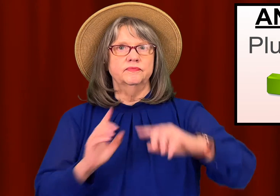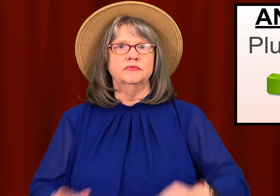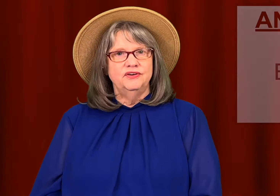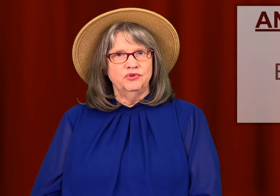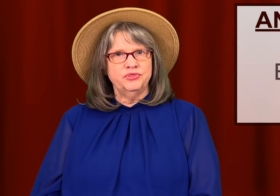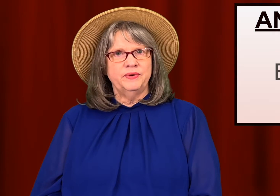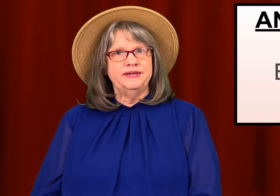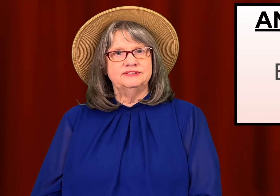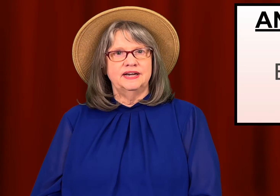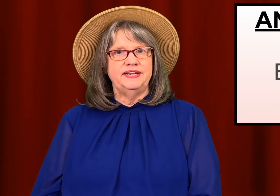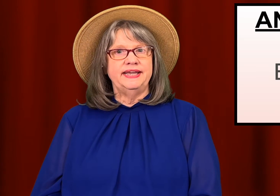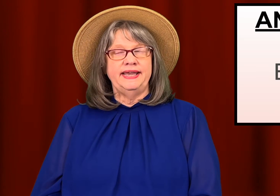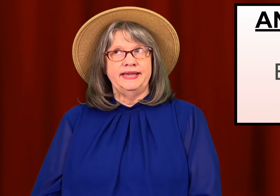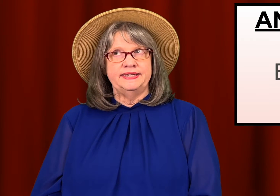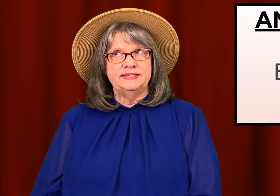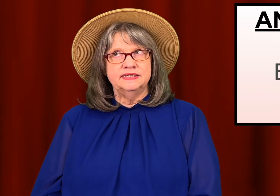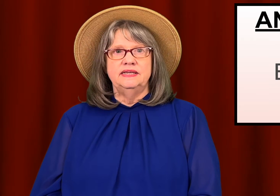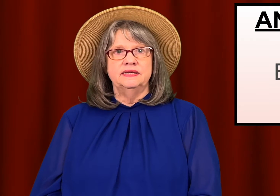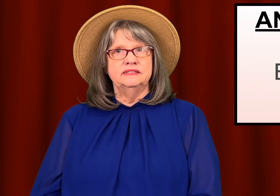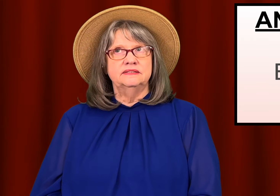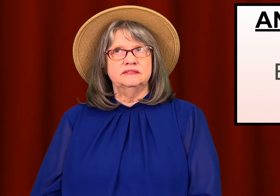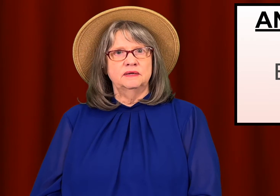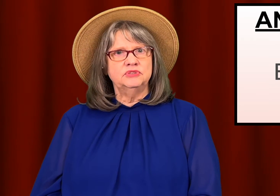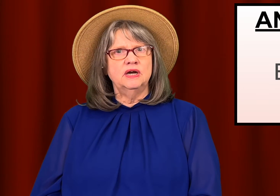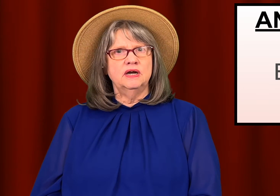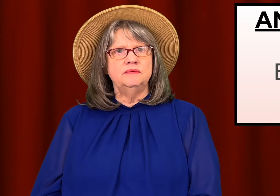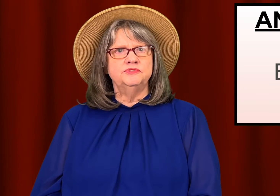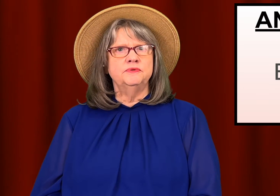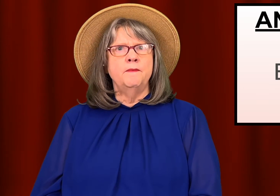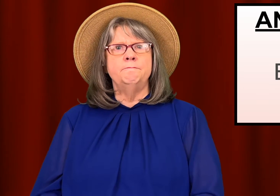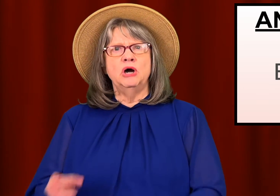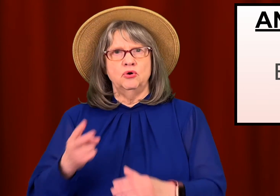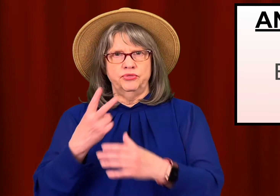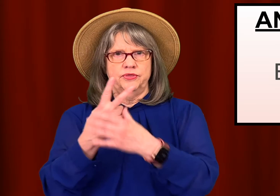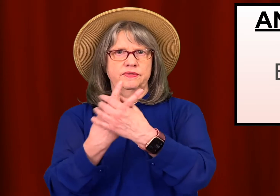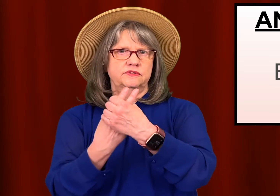The 4th way of signing AND is sometimes BOTH, the sign